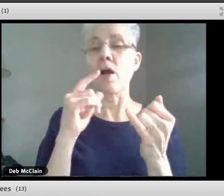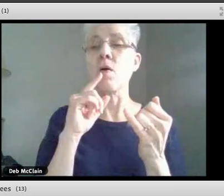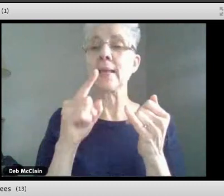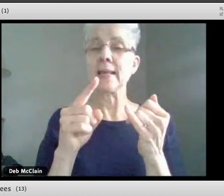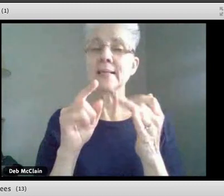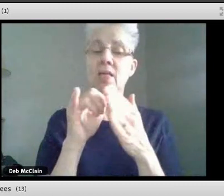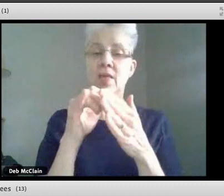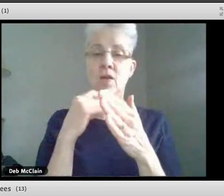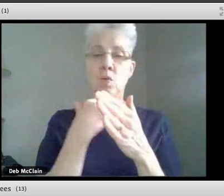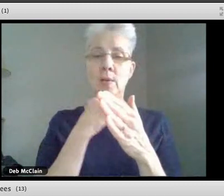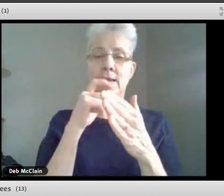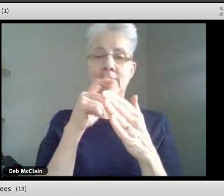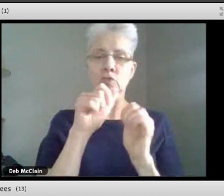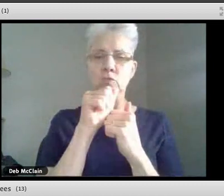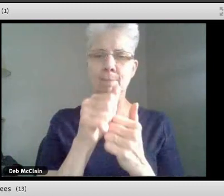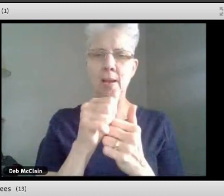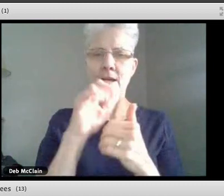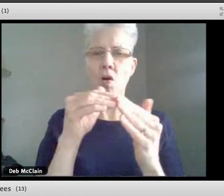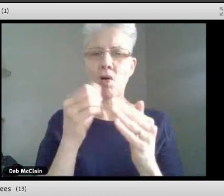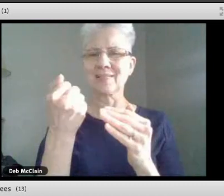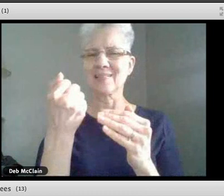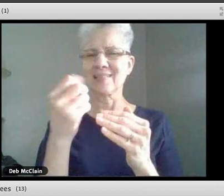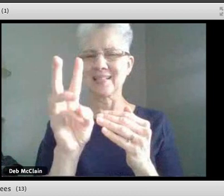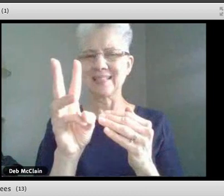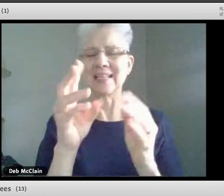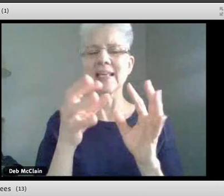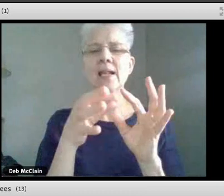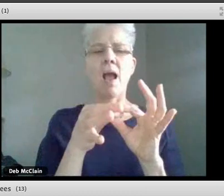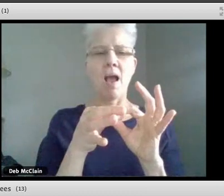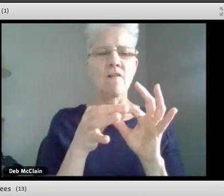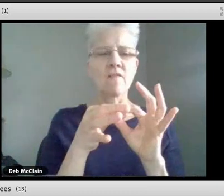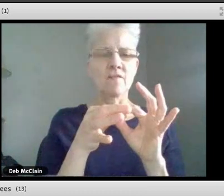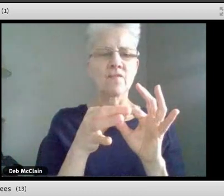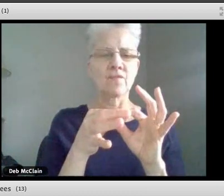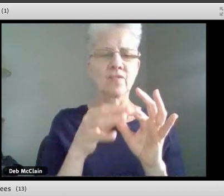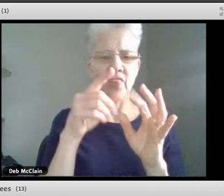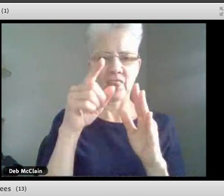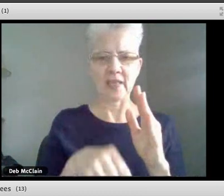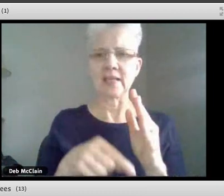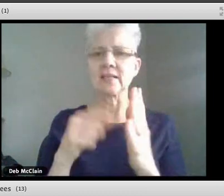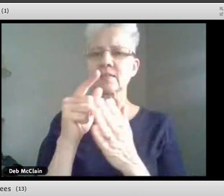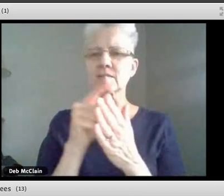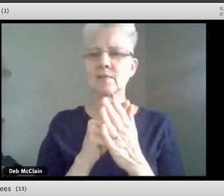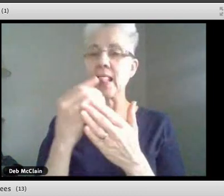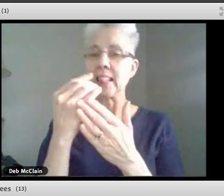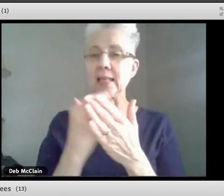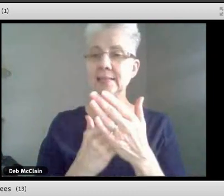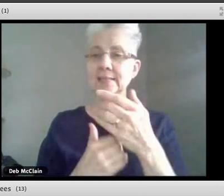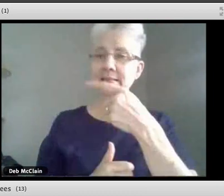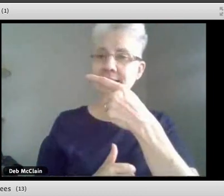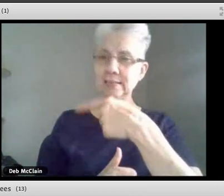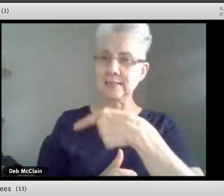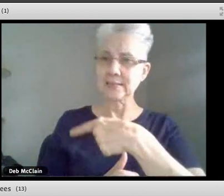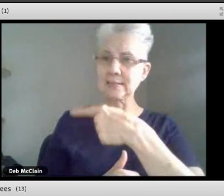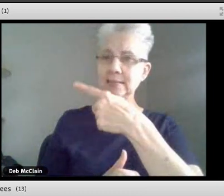by all 16 of this list here, so things like alternative texts,